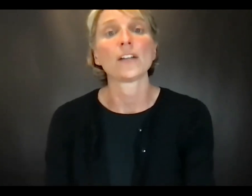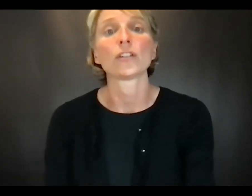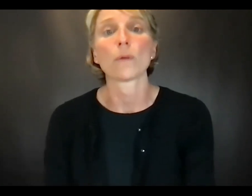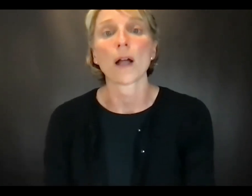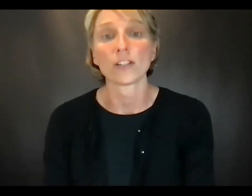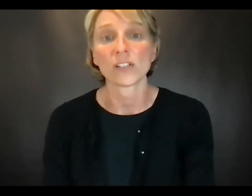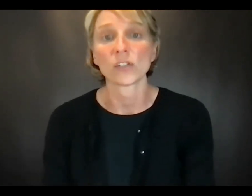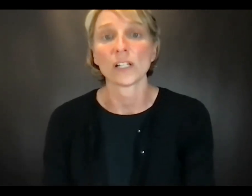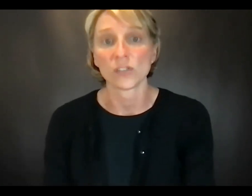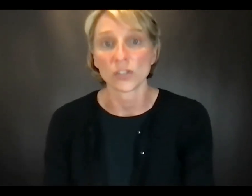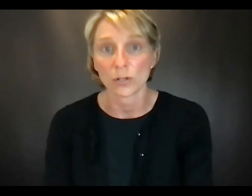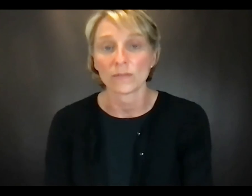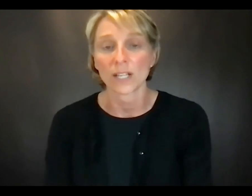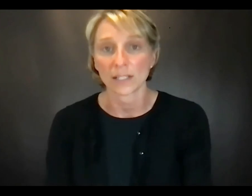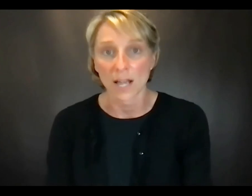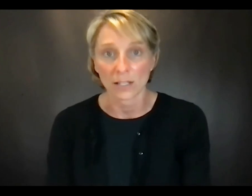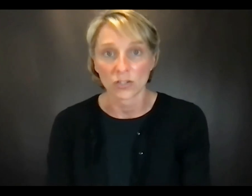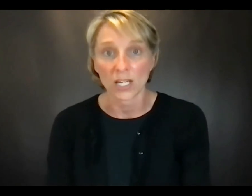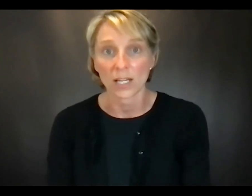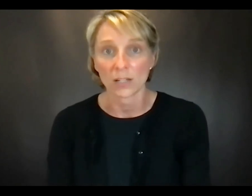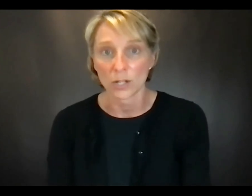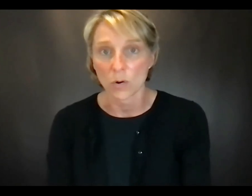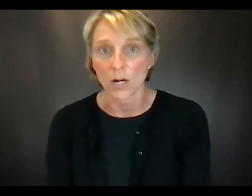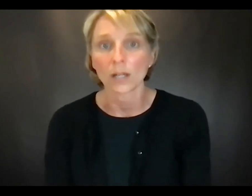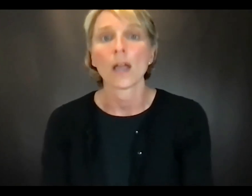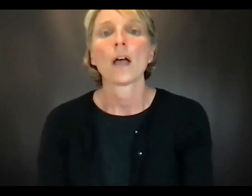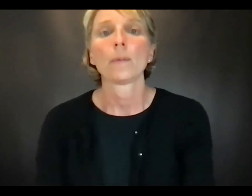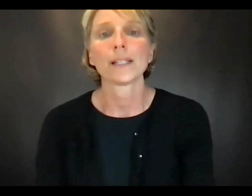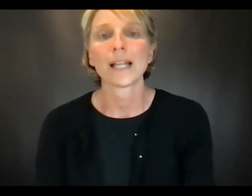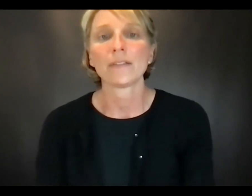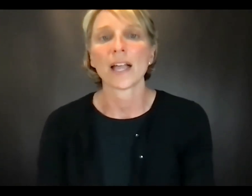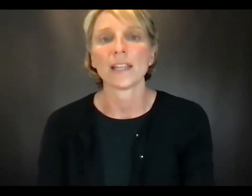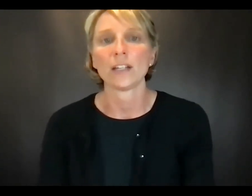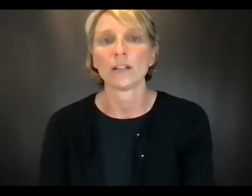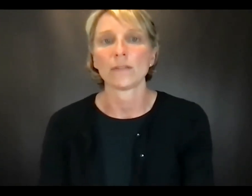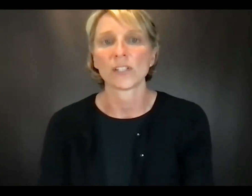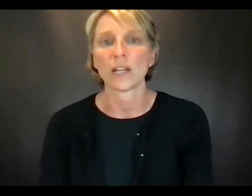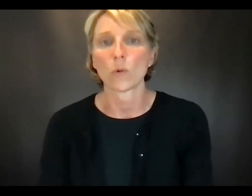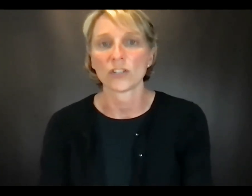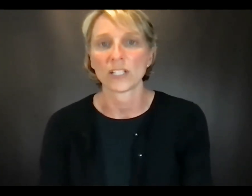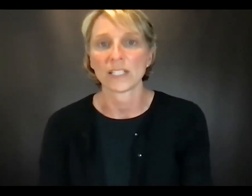the Rochester Institute of Technology in New York. We also have Gallaudet University in Washington,